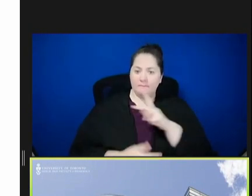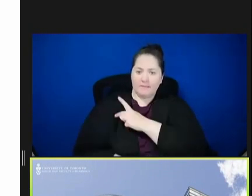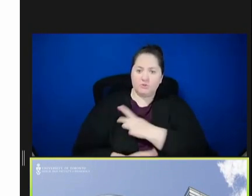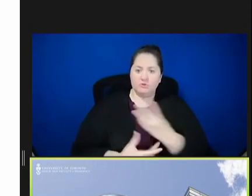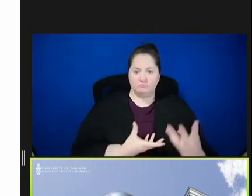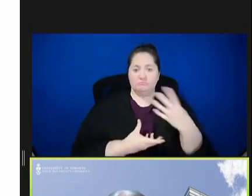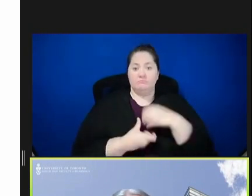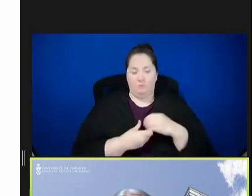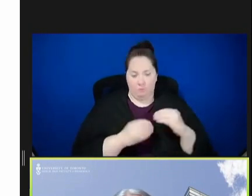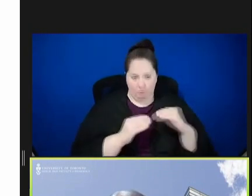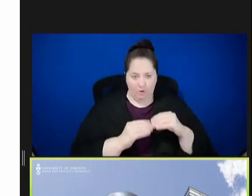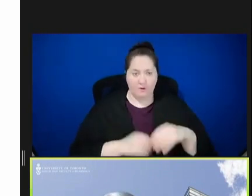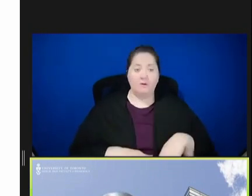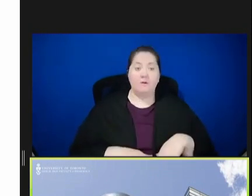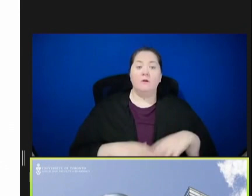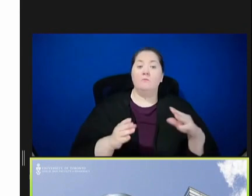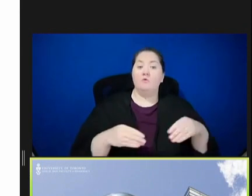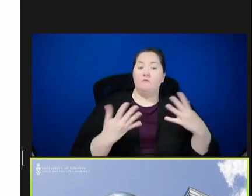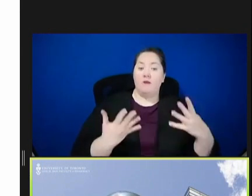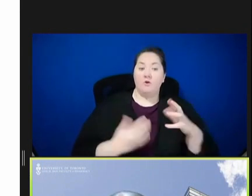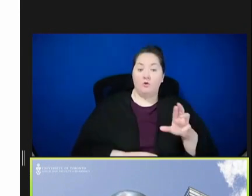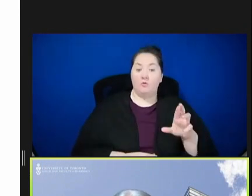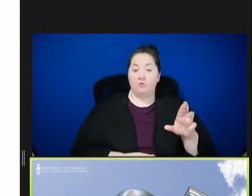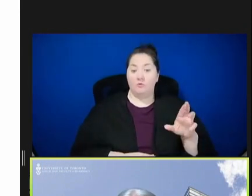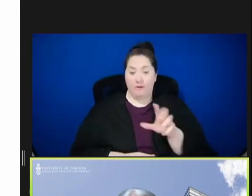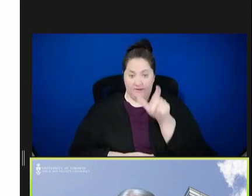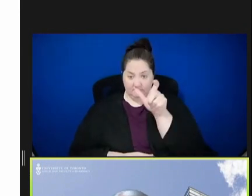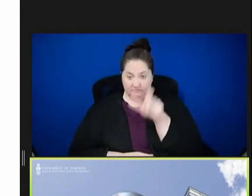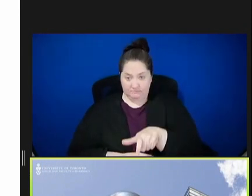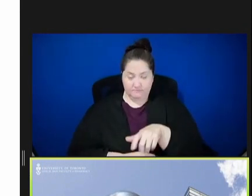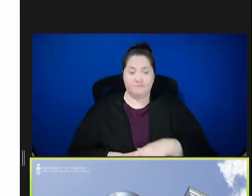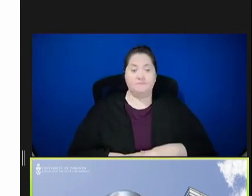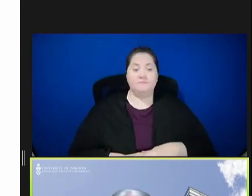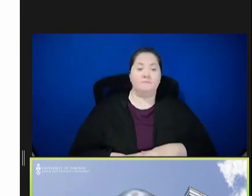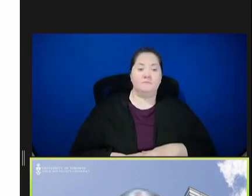If you're a provider, you look on the right side of the slide, and you need to know a little bit